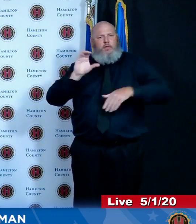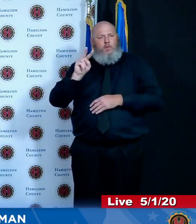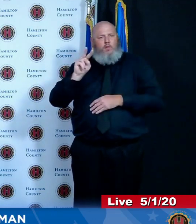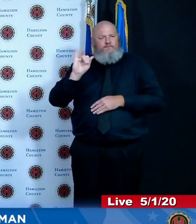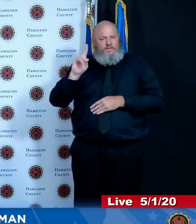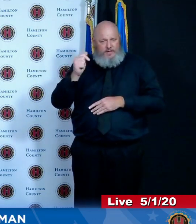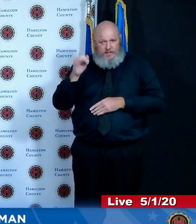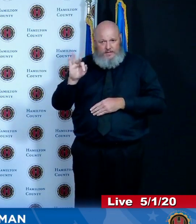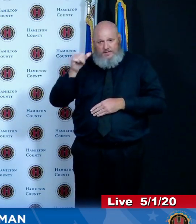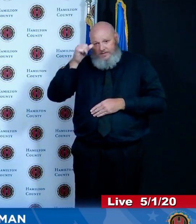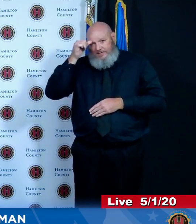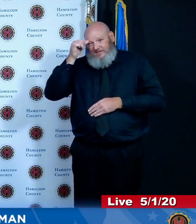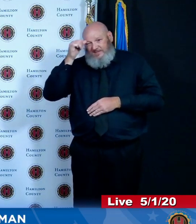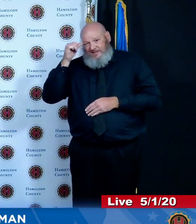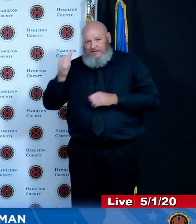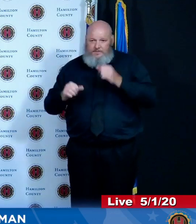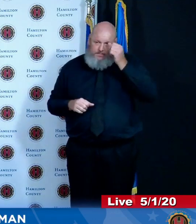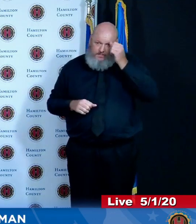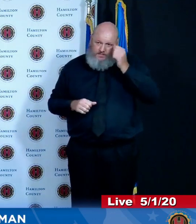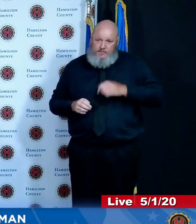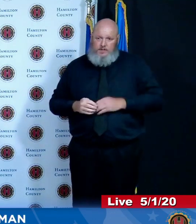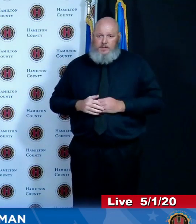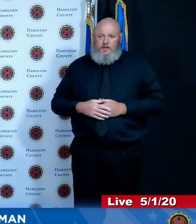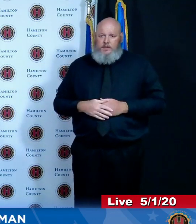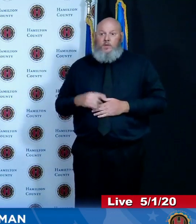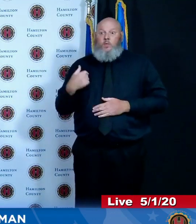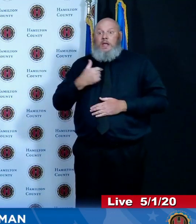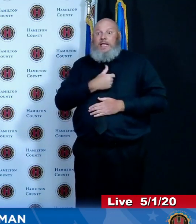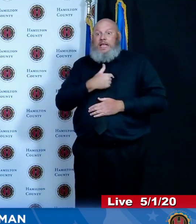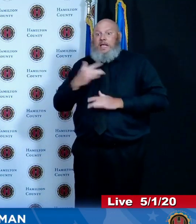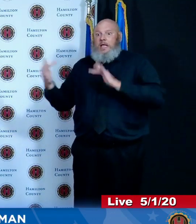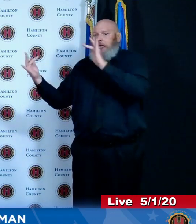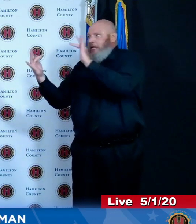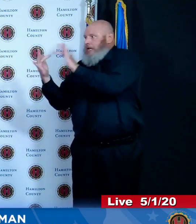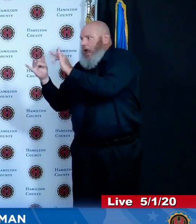as we start to open things back up as Commissioner Driehaus just shared we're